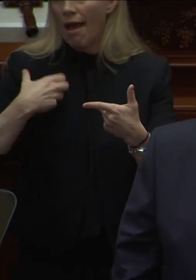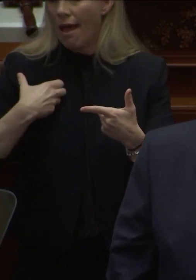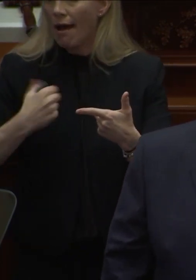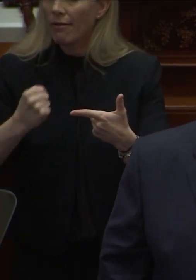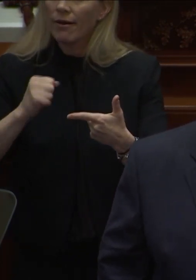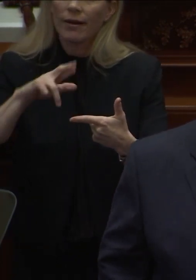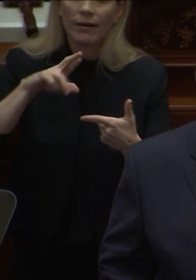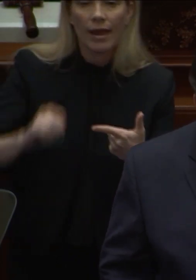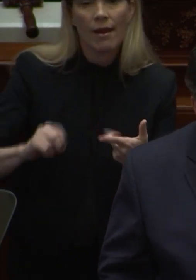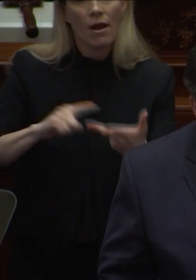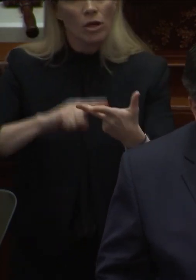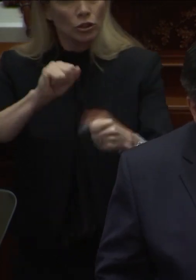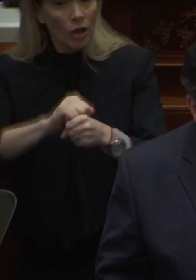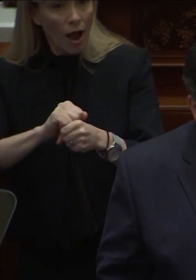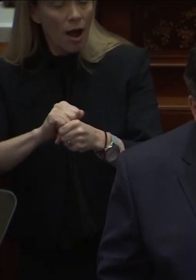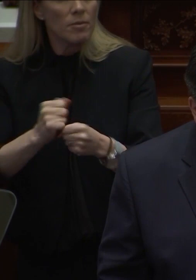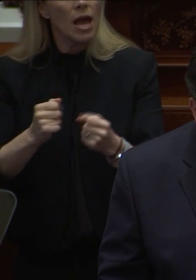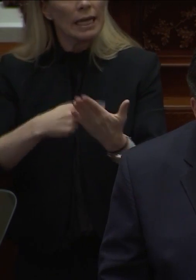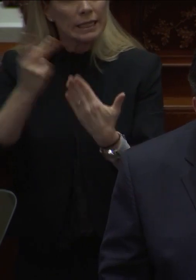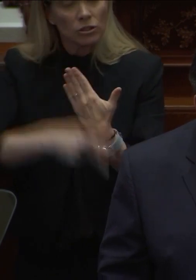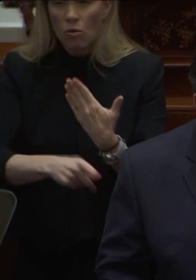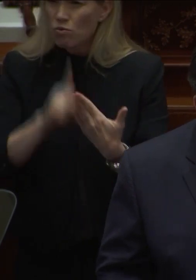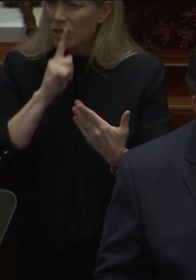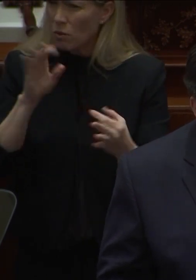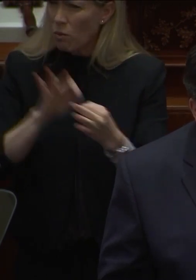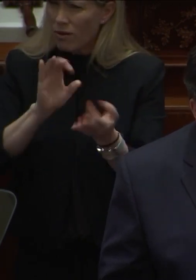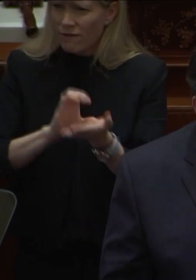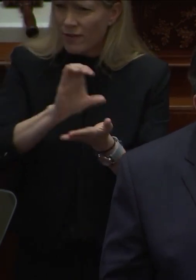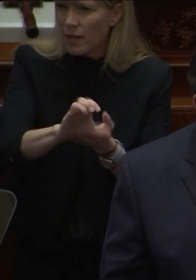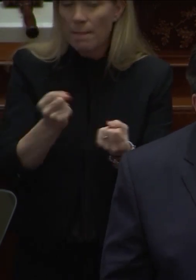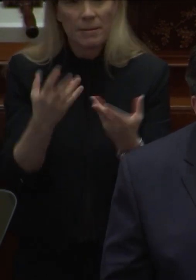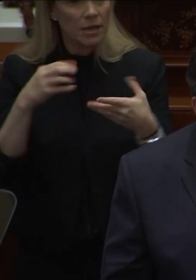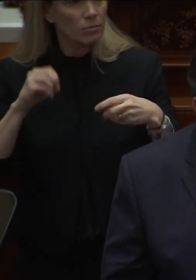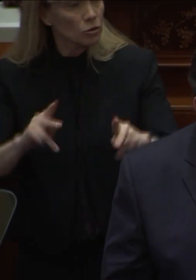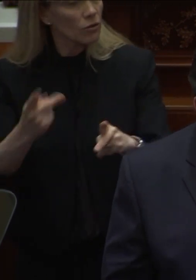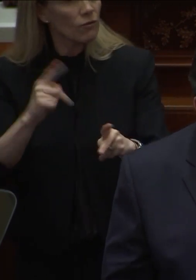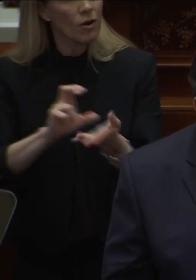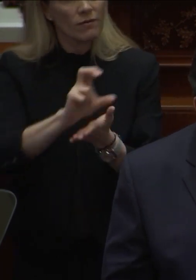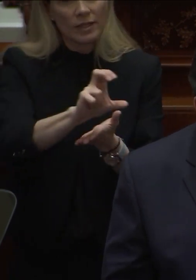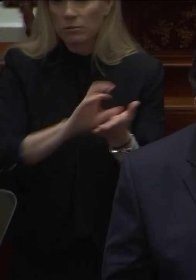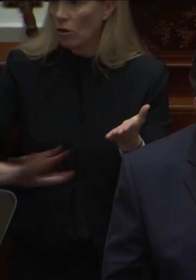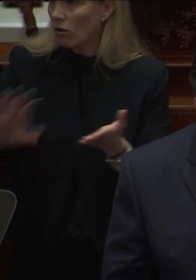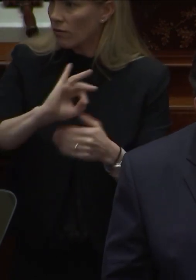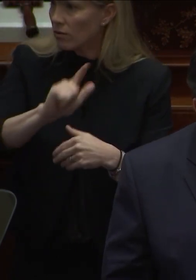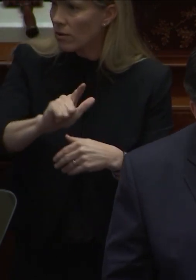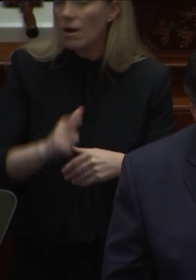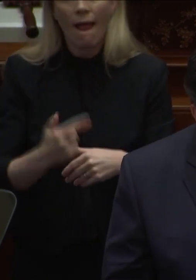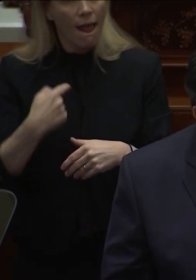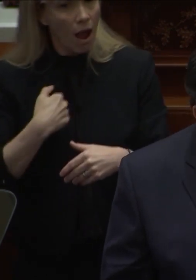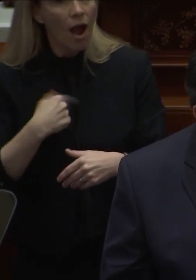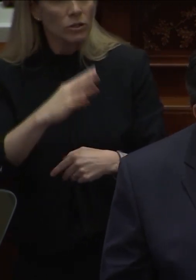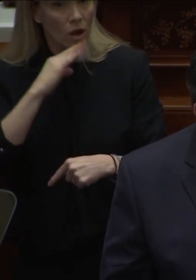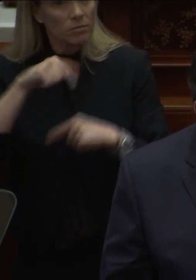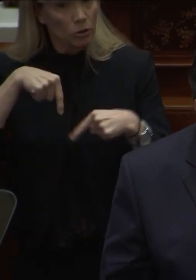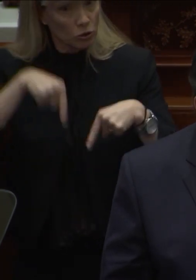THERE ARE MANY EDUCATION, HEALTH CARE AND JOB CREATION INITIATIVES THAT I THINK ARE WELL WORTH FUNDING AND MANY OPPORTUNITIES FOR INVESTMENTS